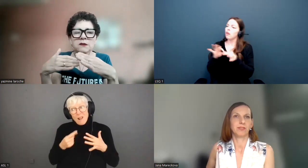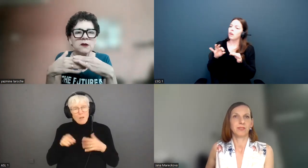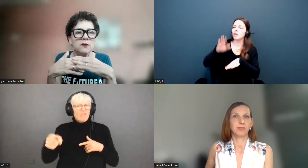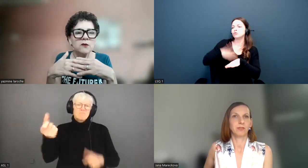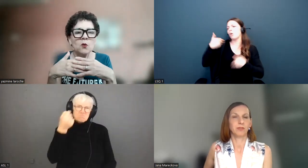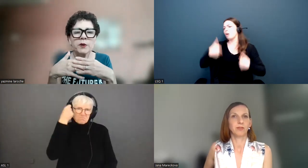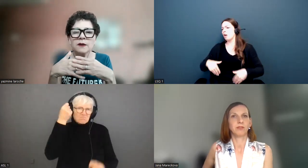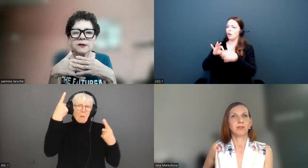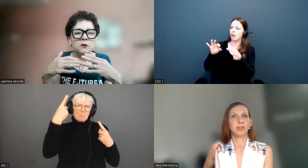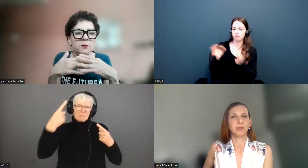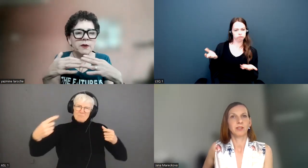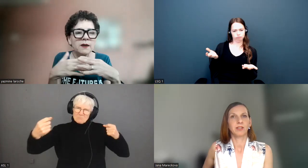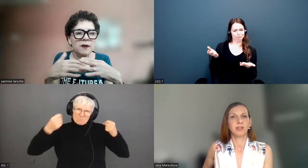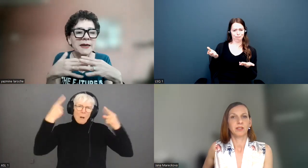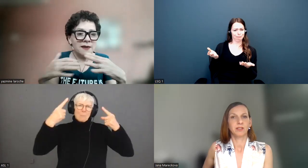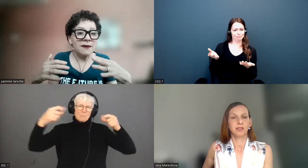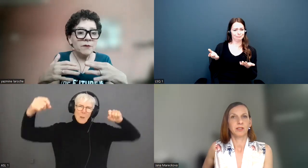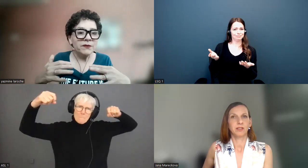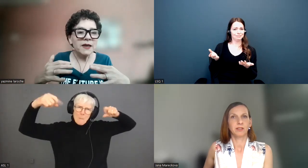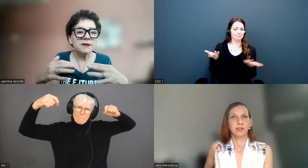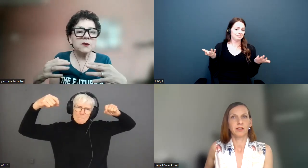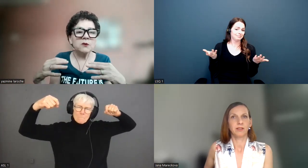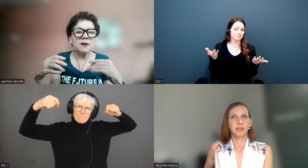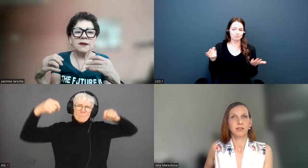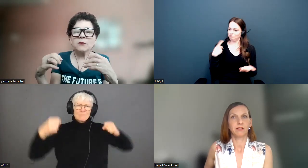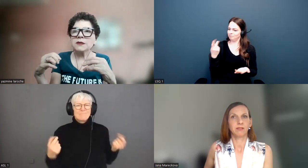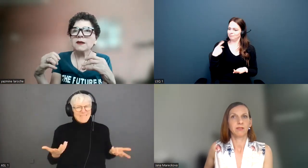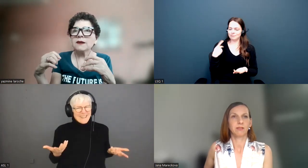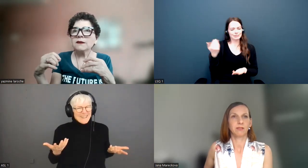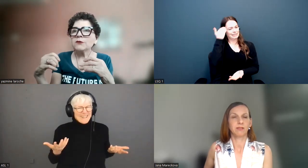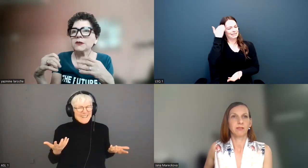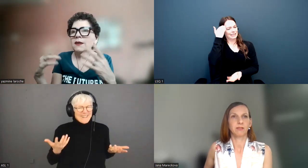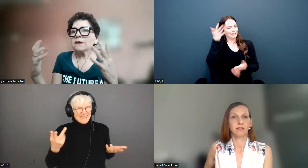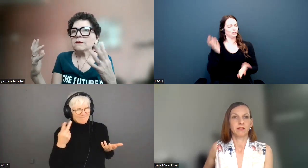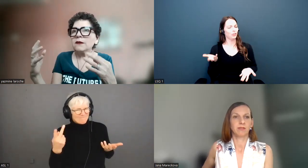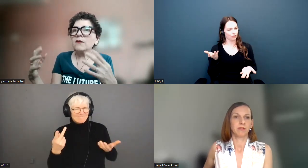could you know on cloudy shows come at Key and so like it was it was just like oh yeah